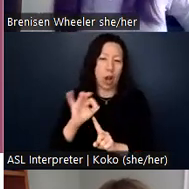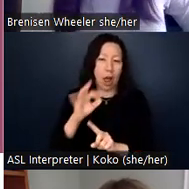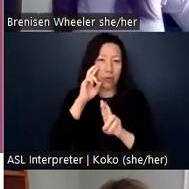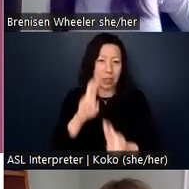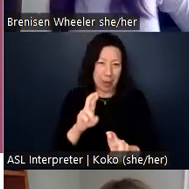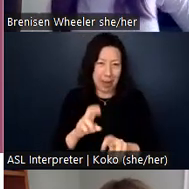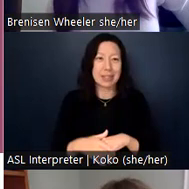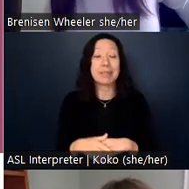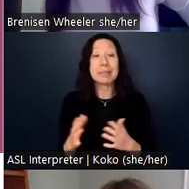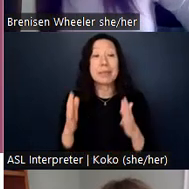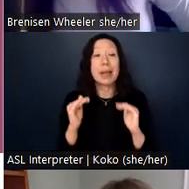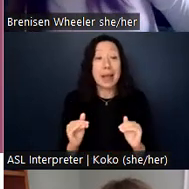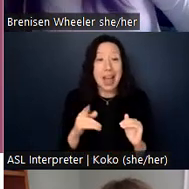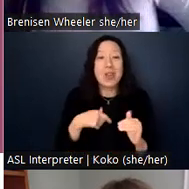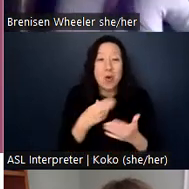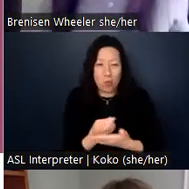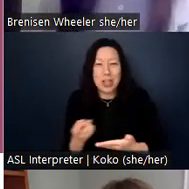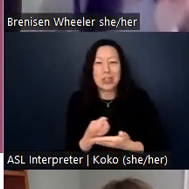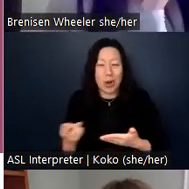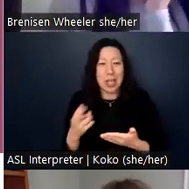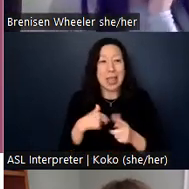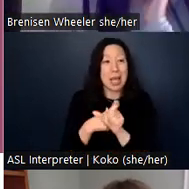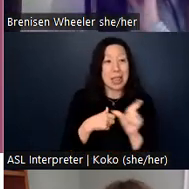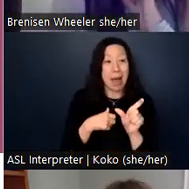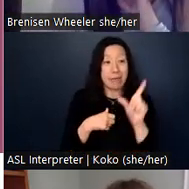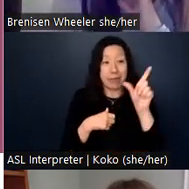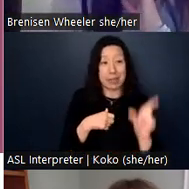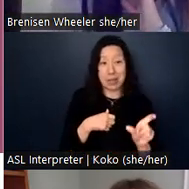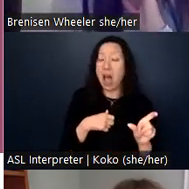13:30:57 Minnesota specific. but I also acknowledge that there's plenty of people on the call